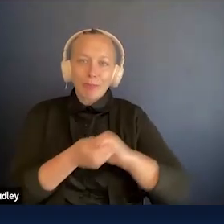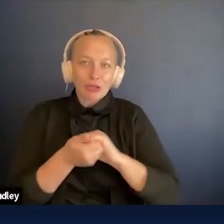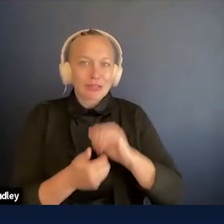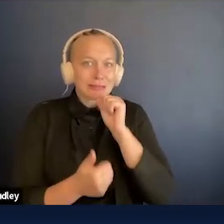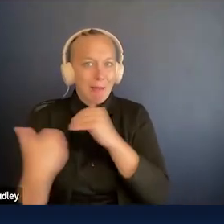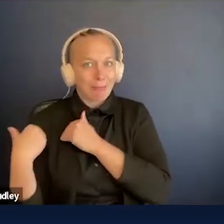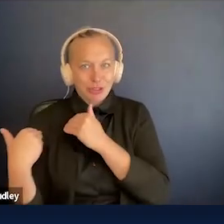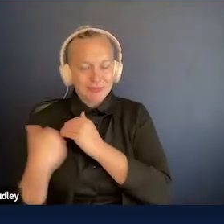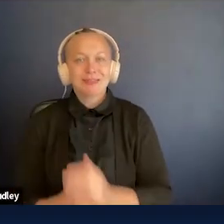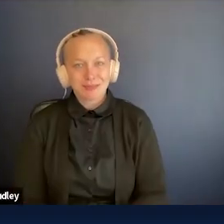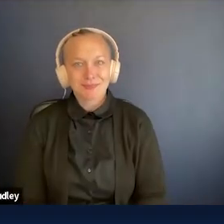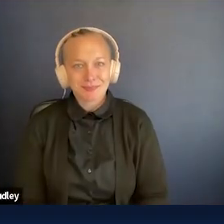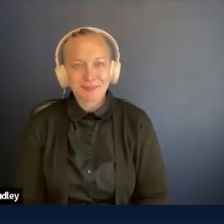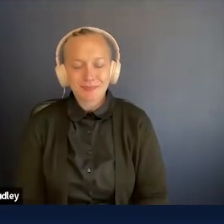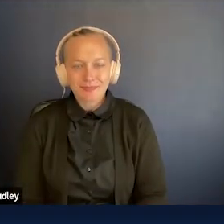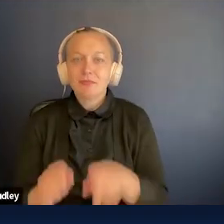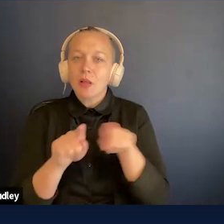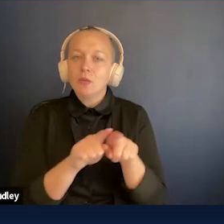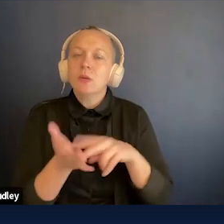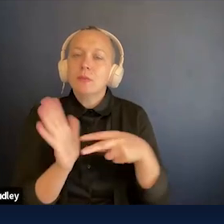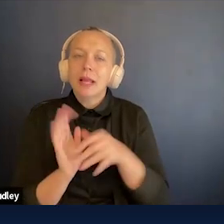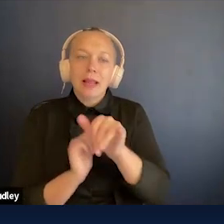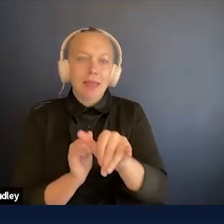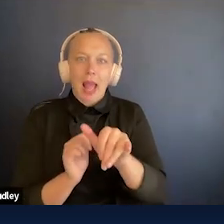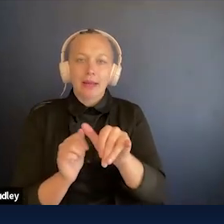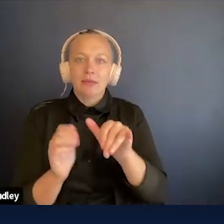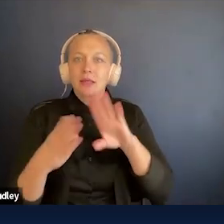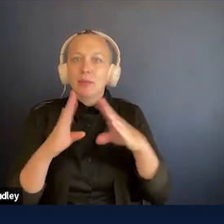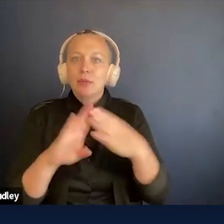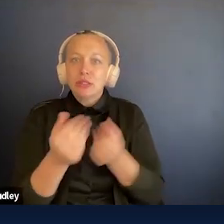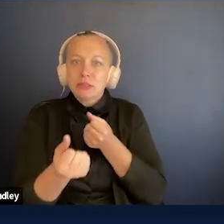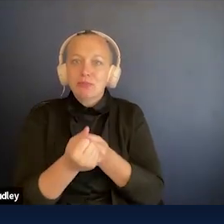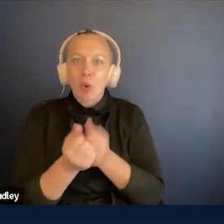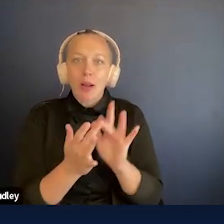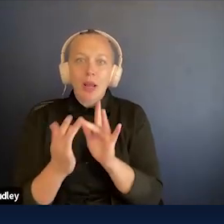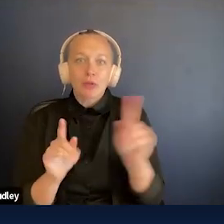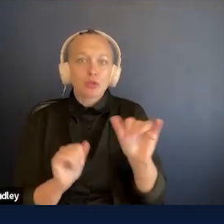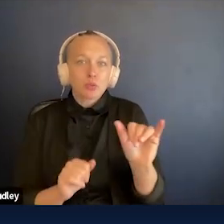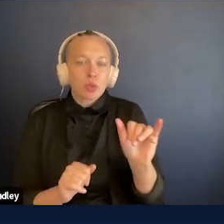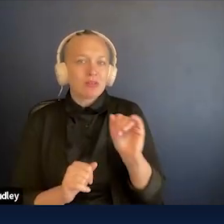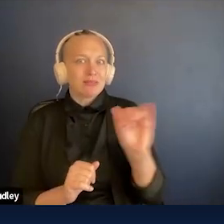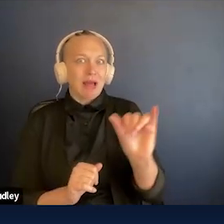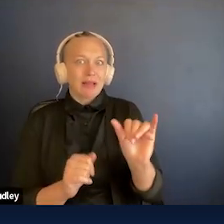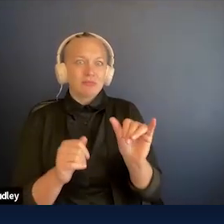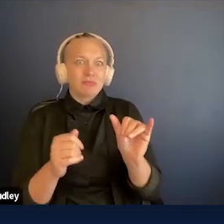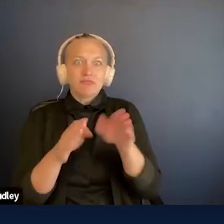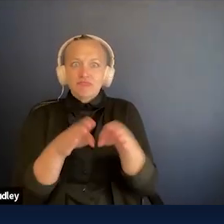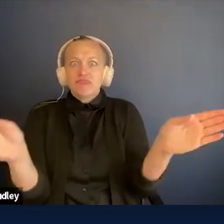Um, that community support networks, like Pure Sharing Duolos and online forums, then this can even include Reddit.